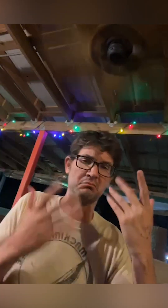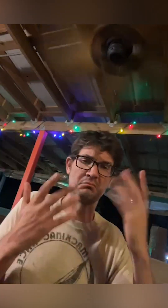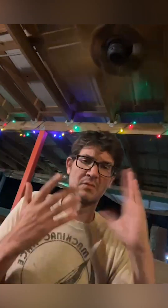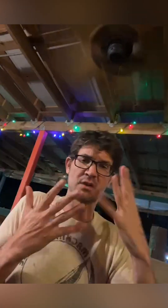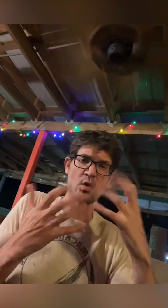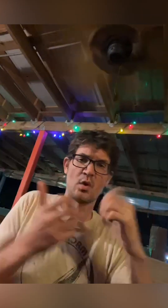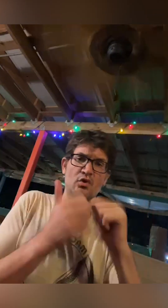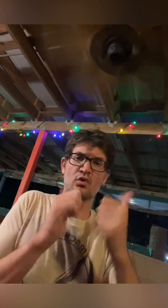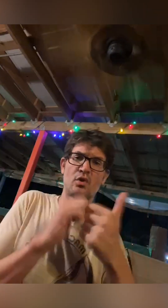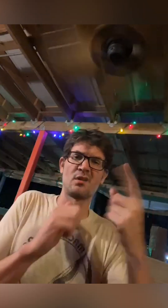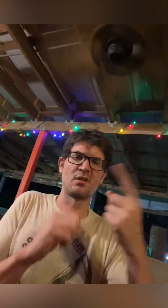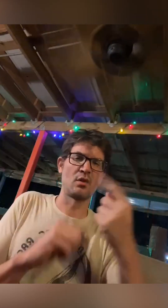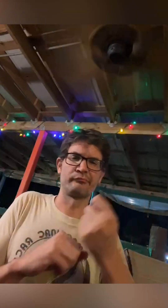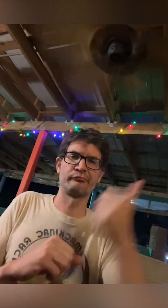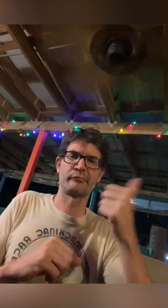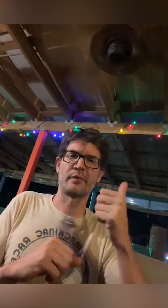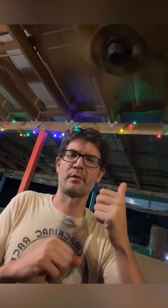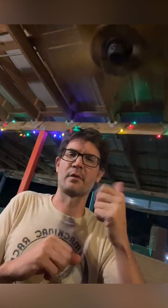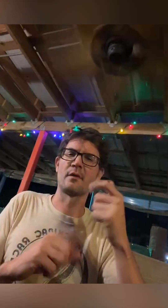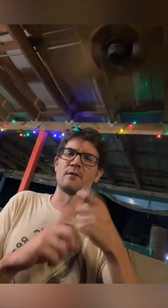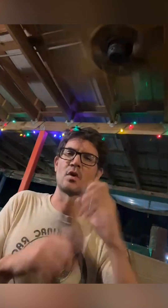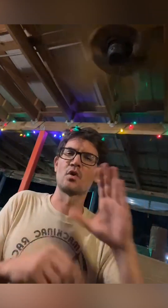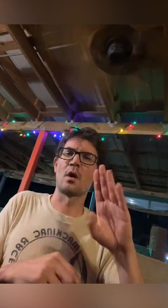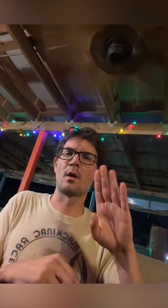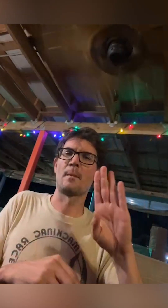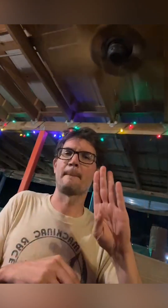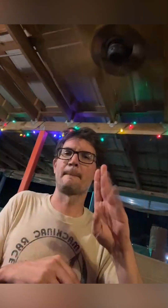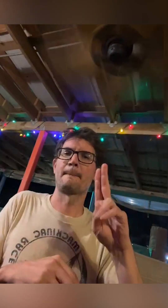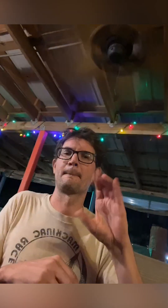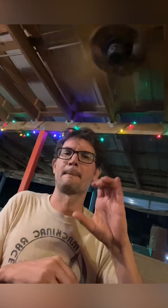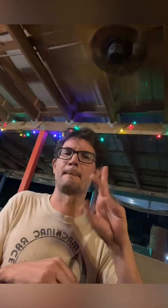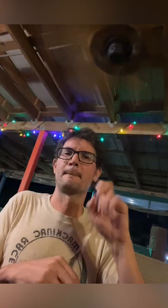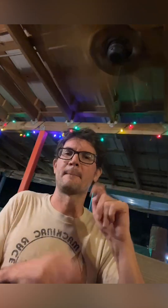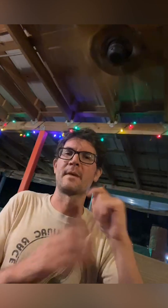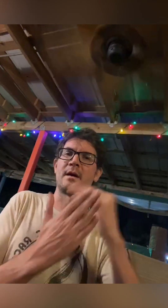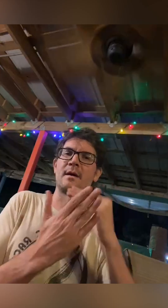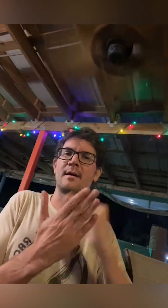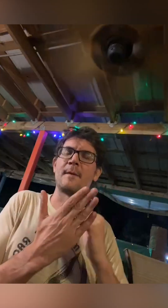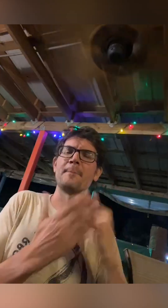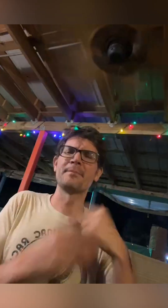And he ended up having to cross one thing off his bucket list.